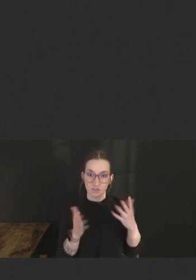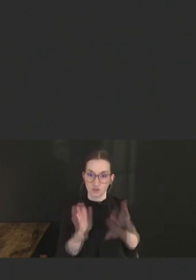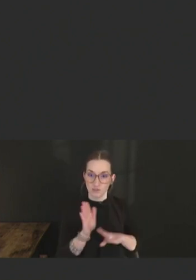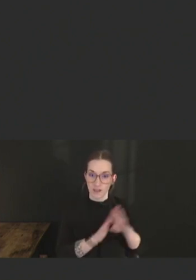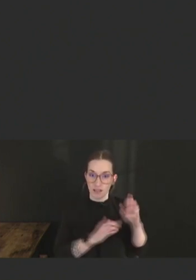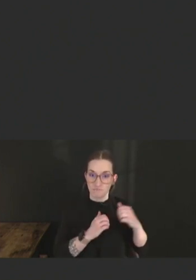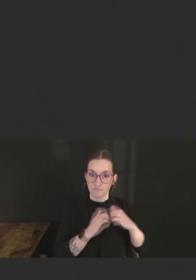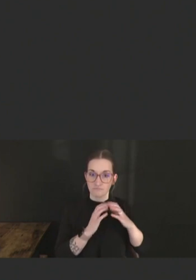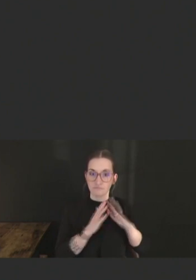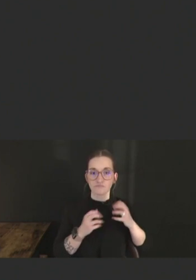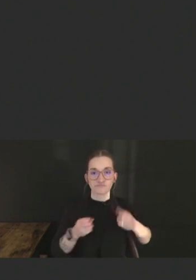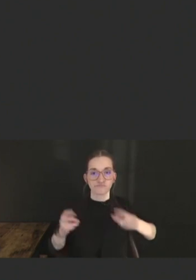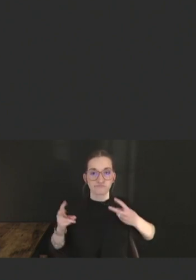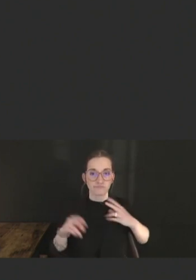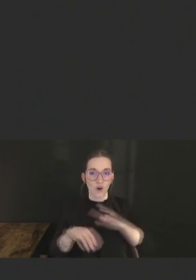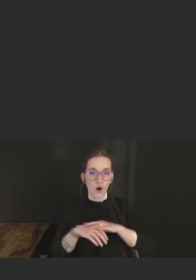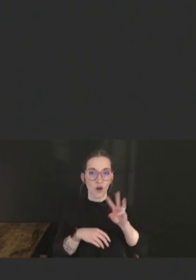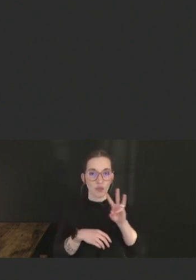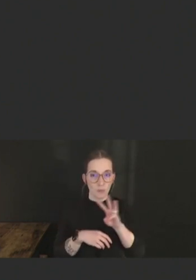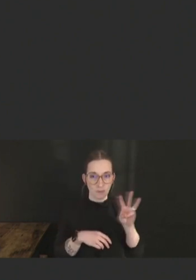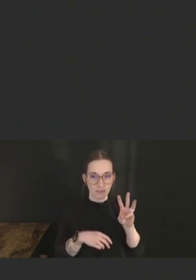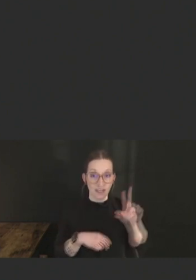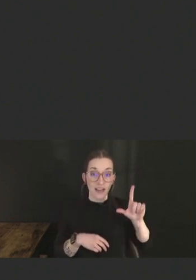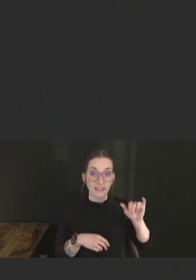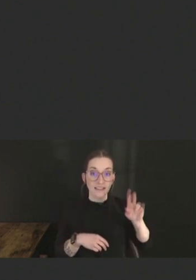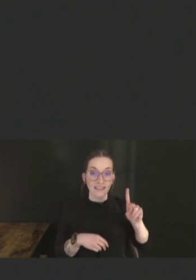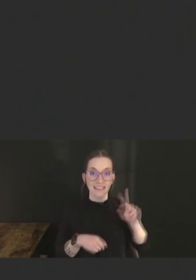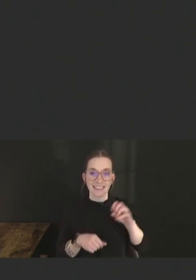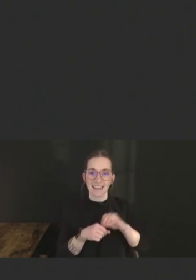website, and the link is in our written updates.